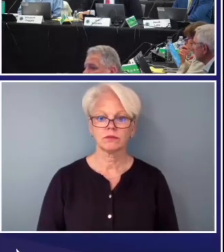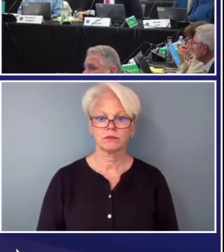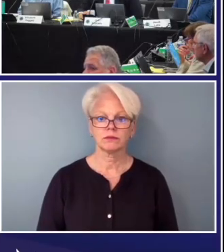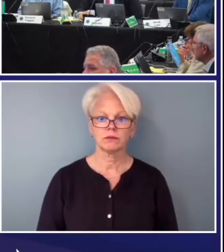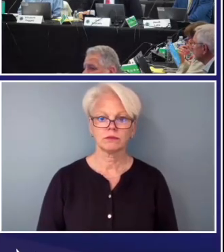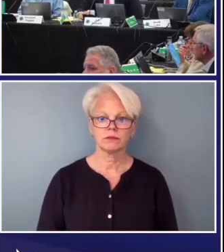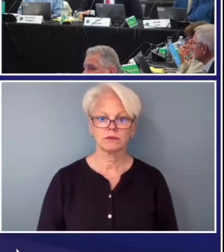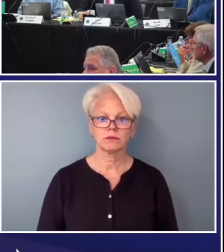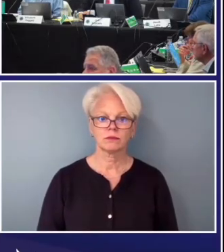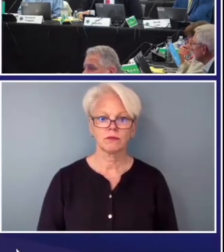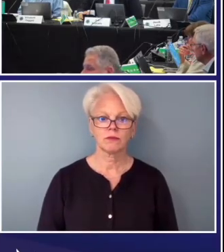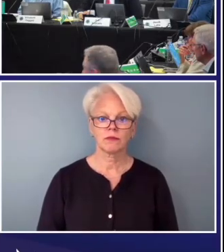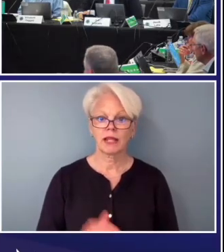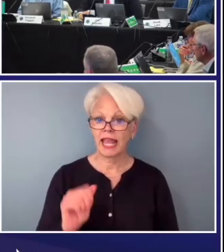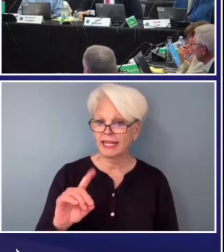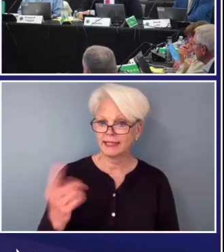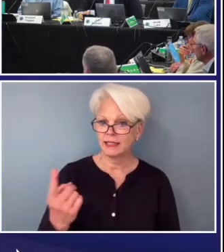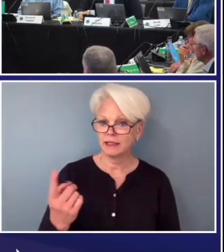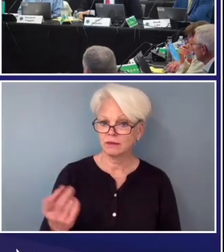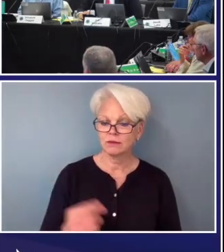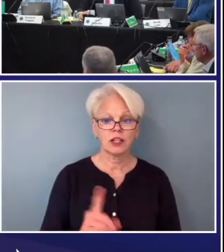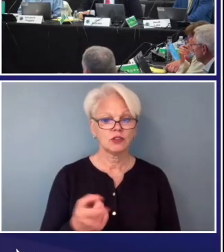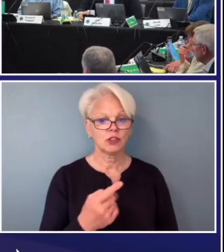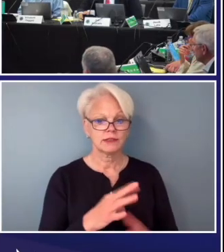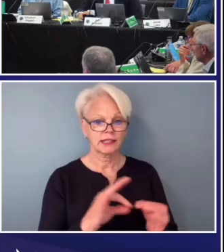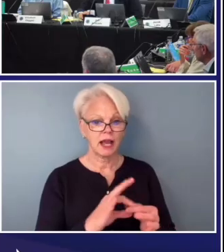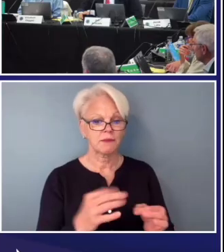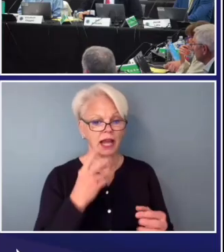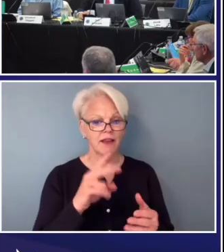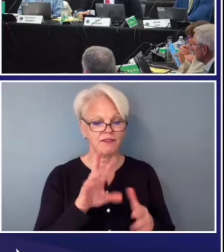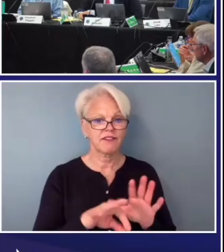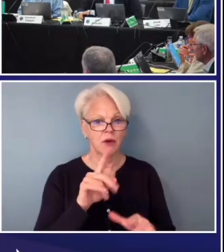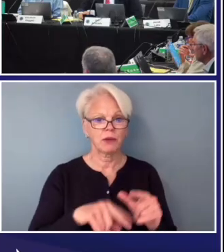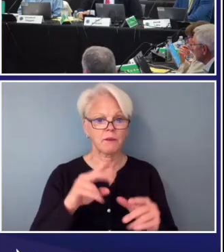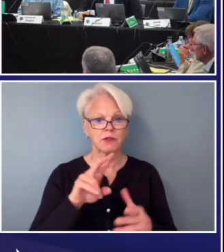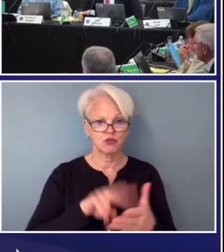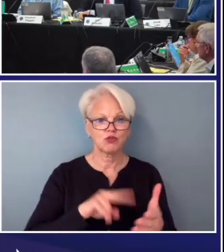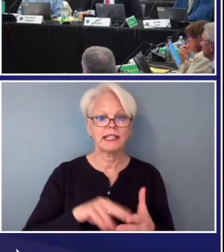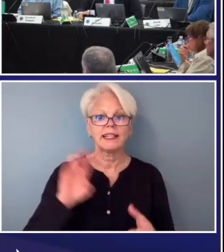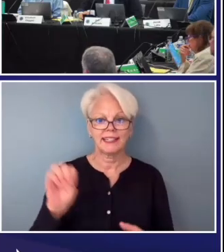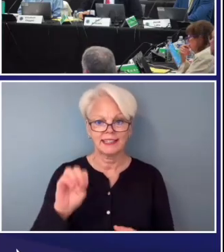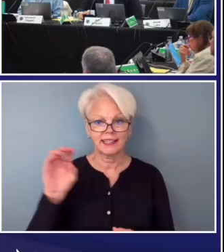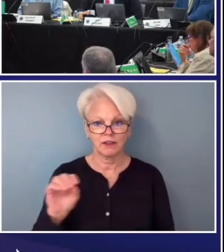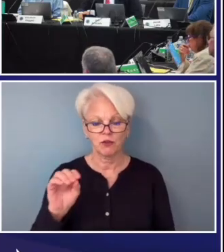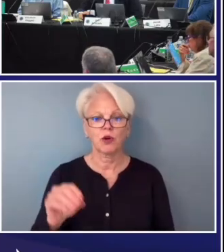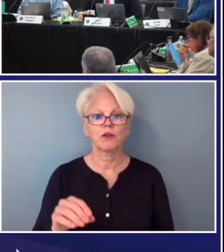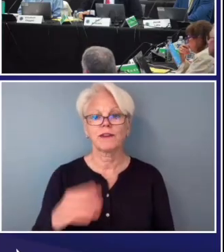Do you have something ID? Just the comment that I found when I was reading the executive order. Thanks, Jennifer. The word unlawful appears at least twice.